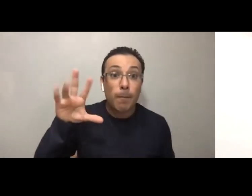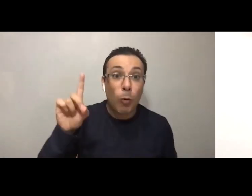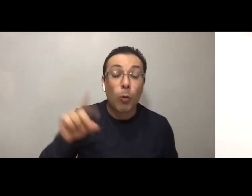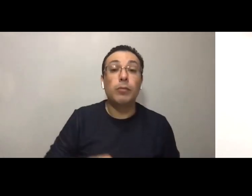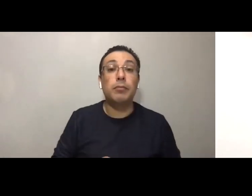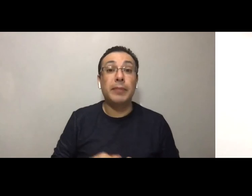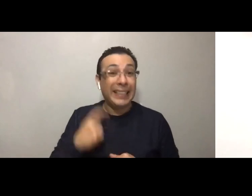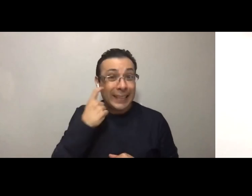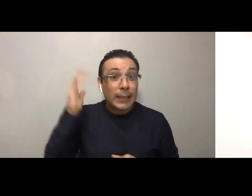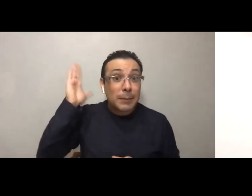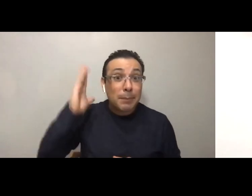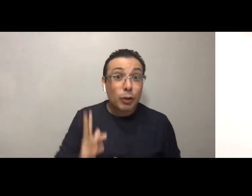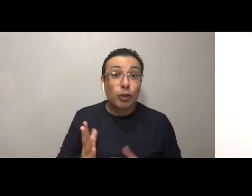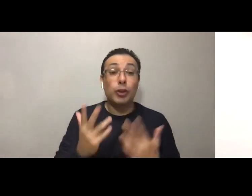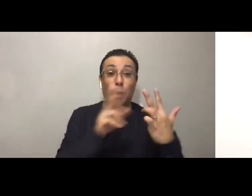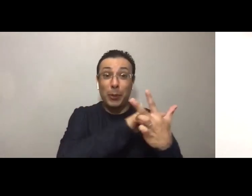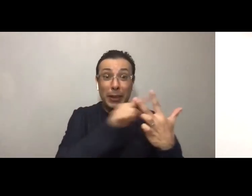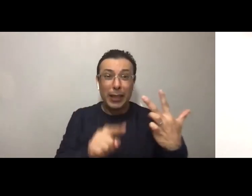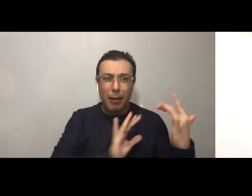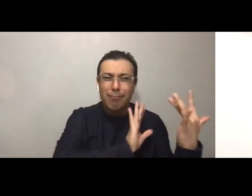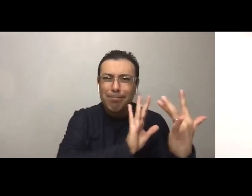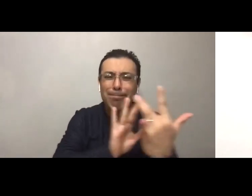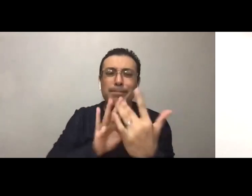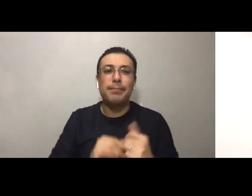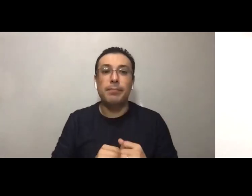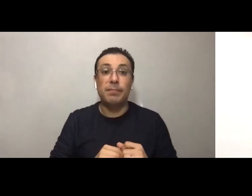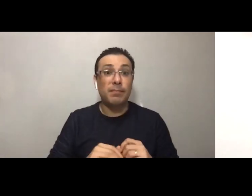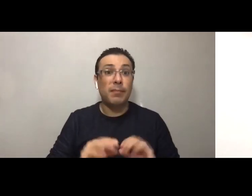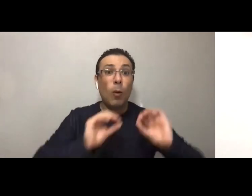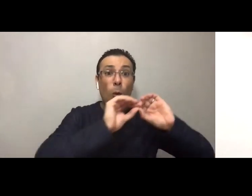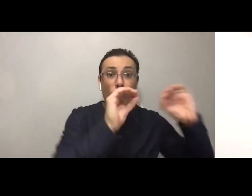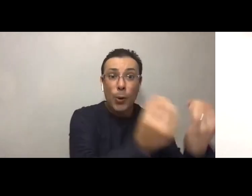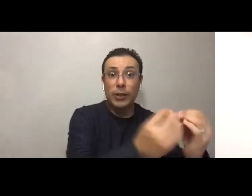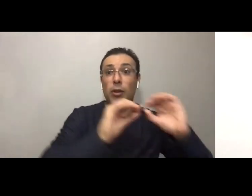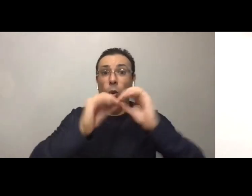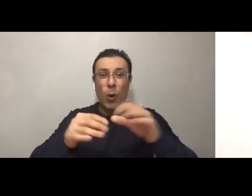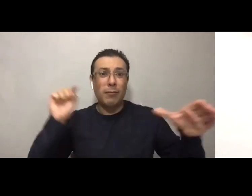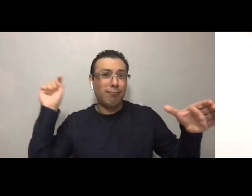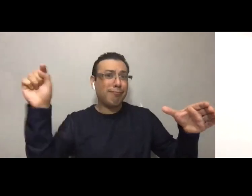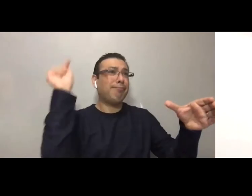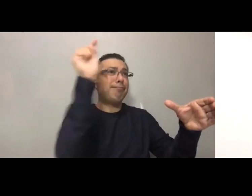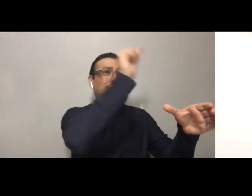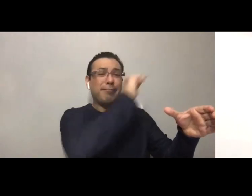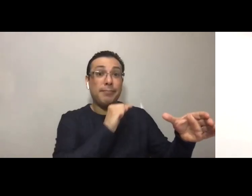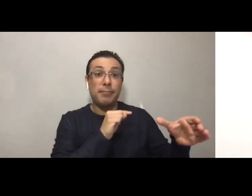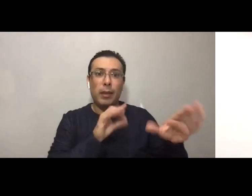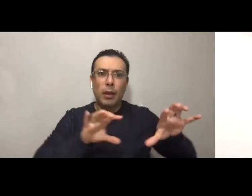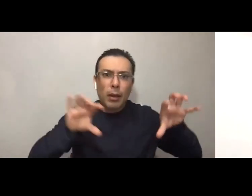and there are so many great organizations that are doing a lot of work with little resources. So, let’s plug in.